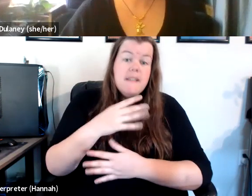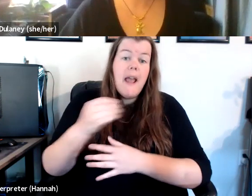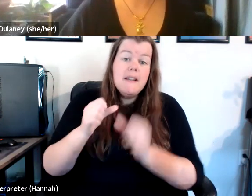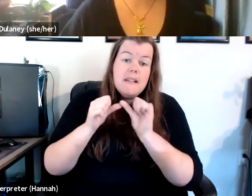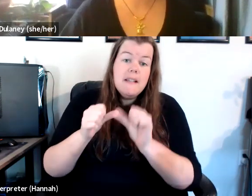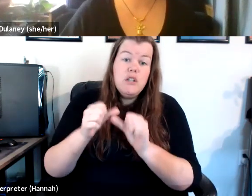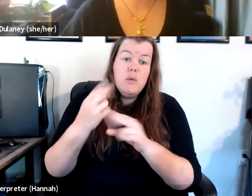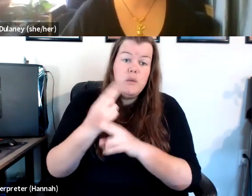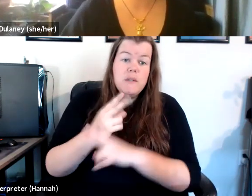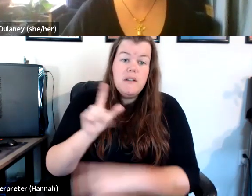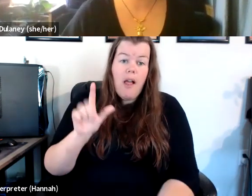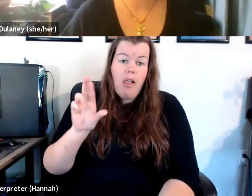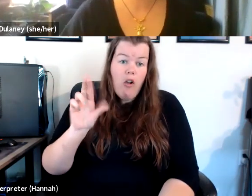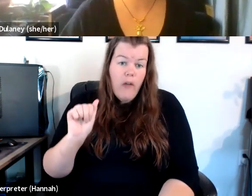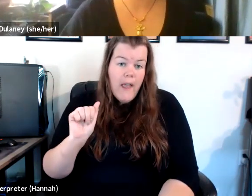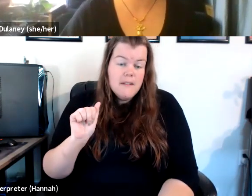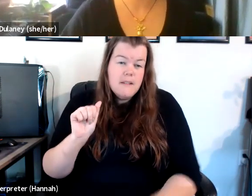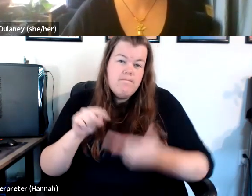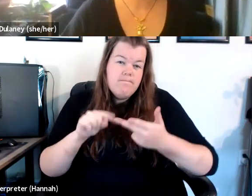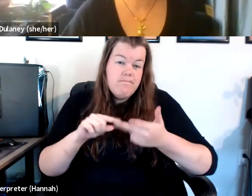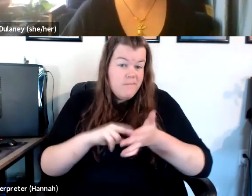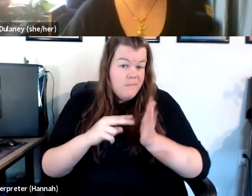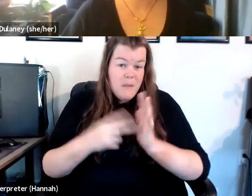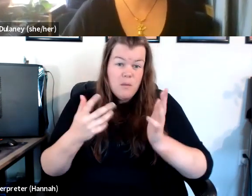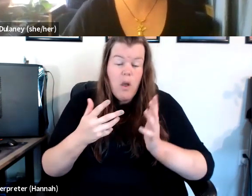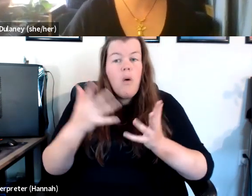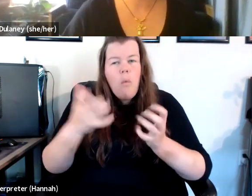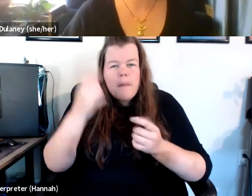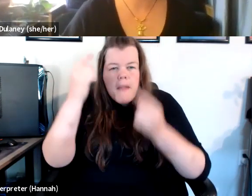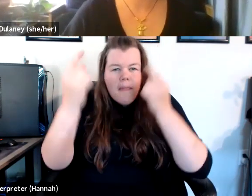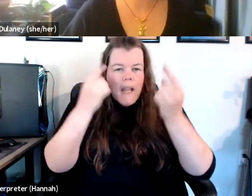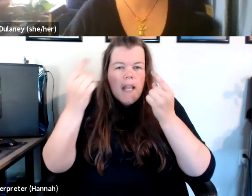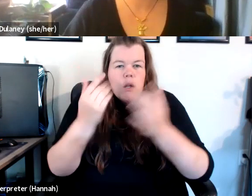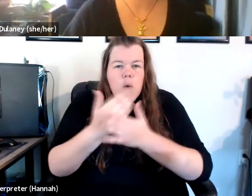So this means that we want to be thinking of new ways all the time to increase the use of less